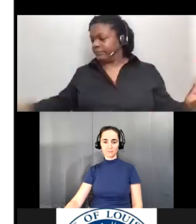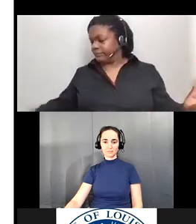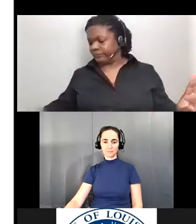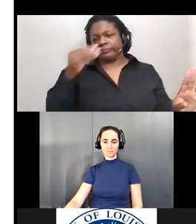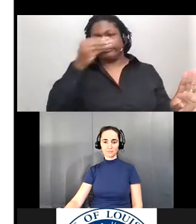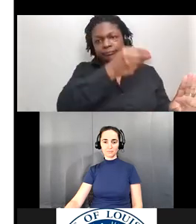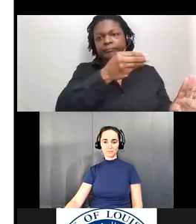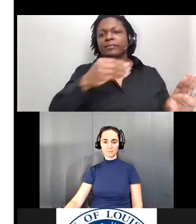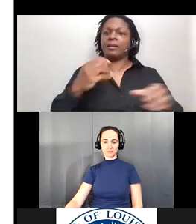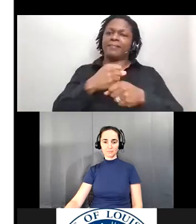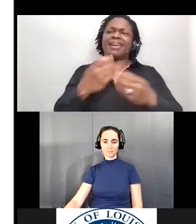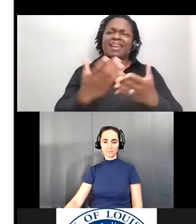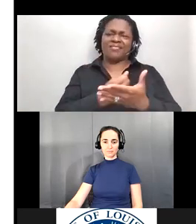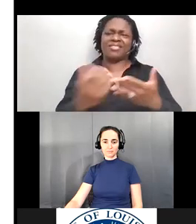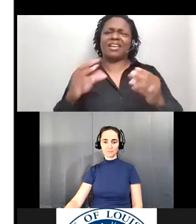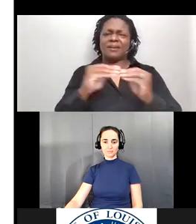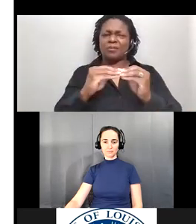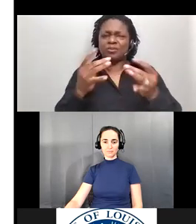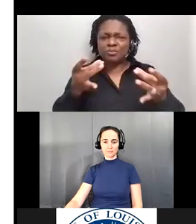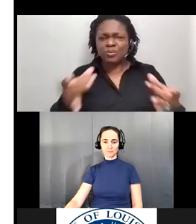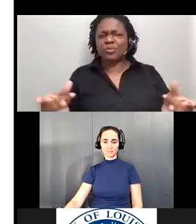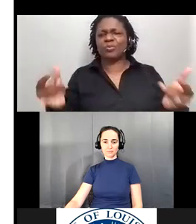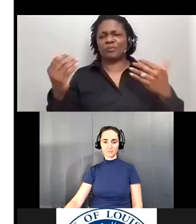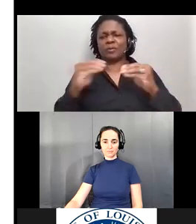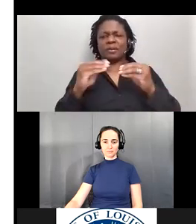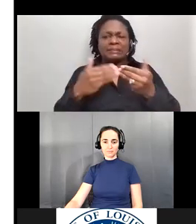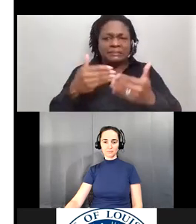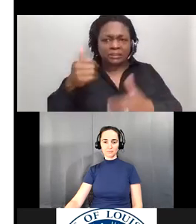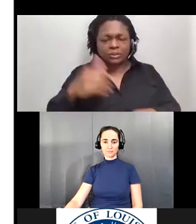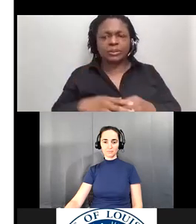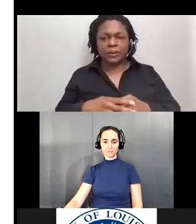16:04:35 One of my favorite sayings. When I was a police officer is the next bullet